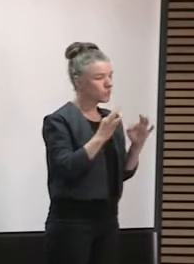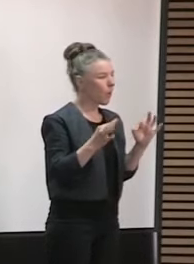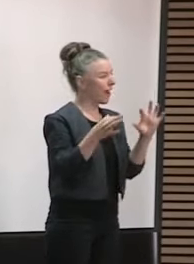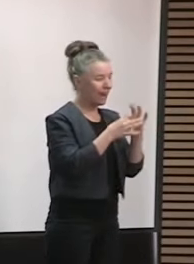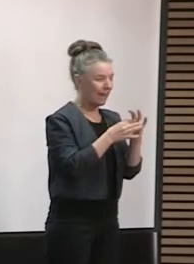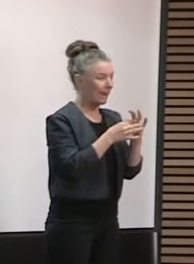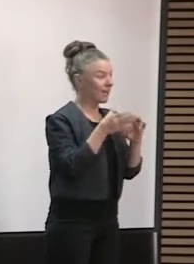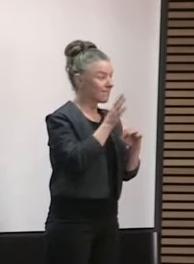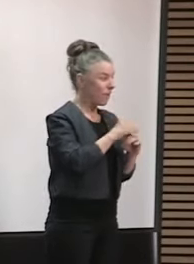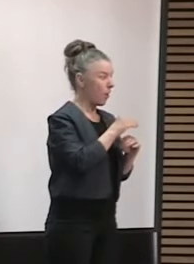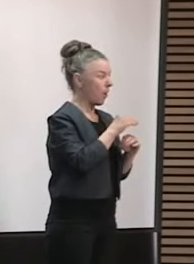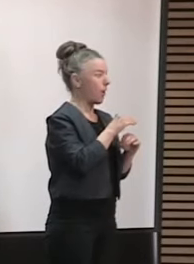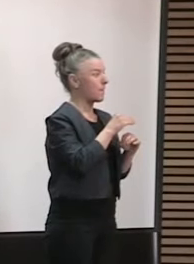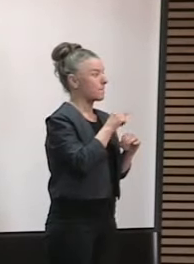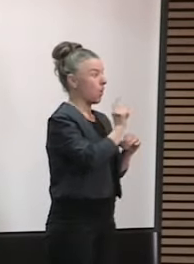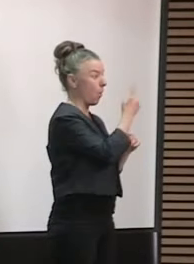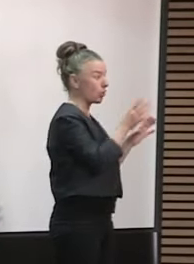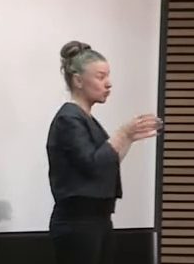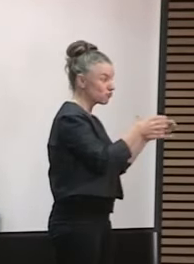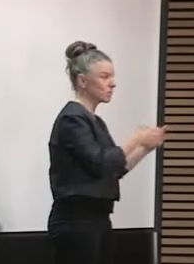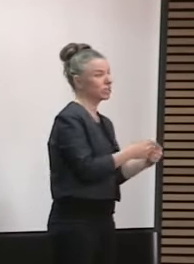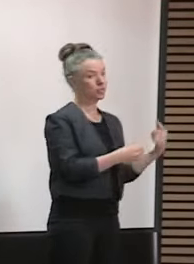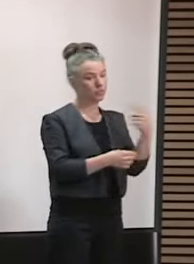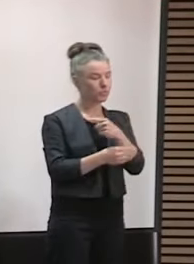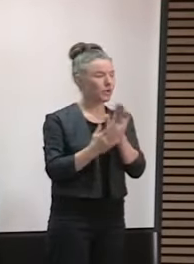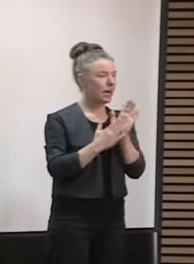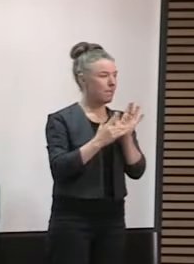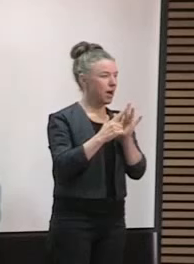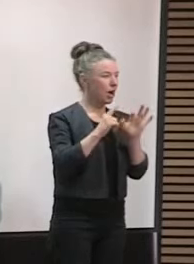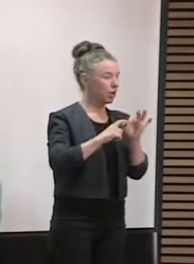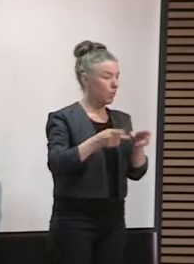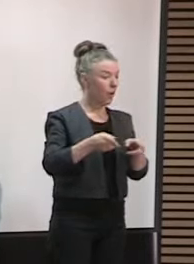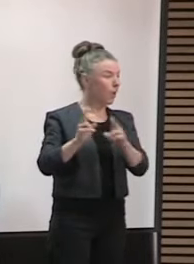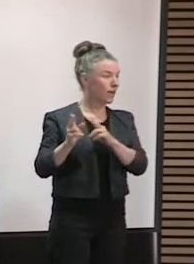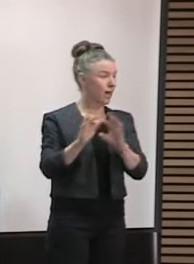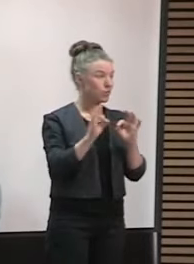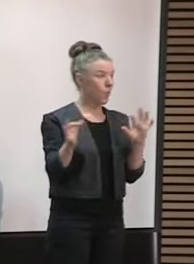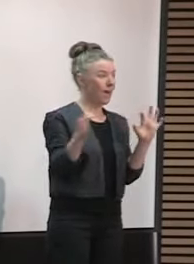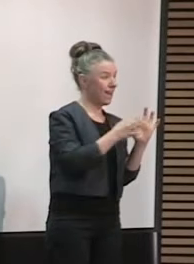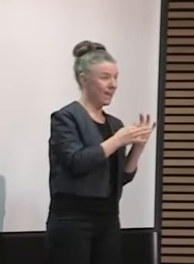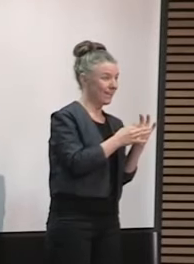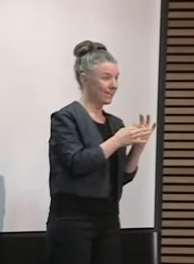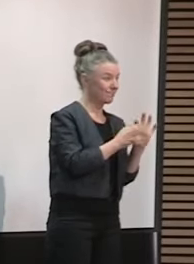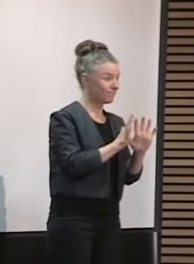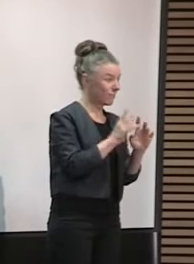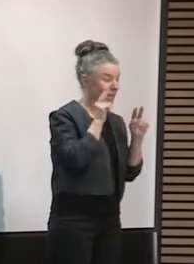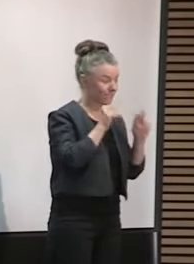We're confident sitting at around 7,000 at the moment that the safeguards and quality controls can be